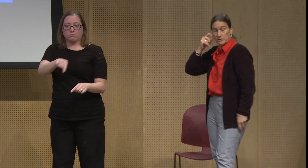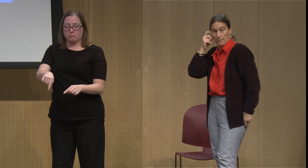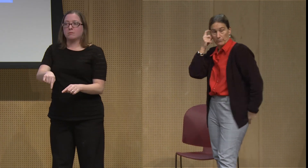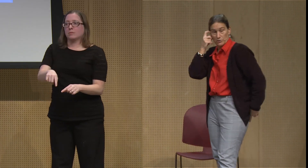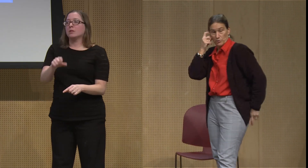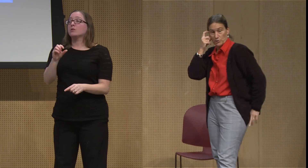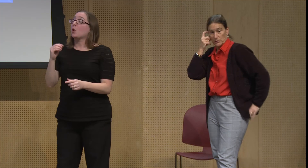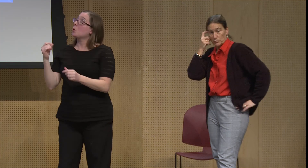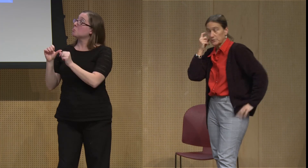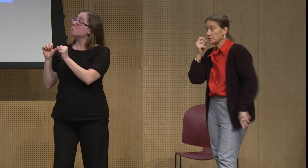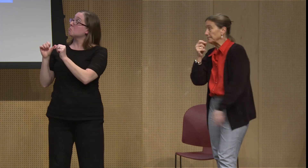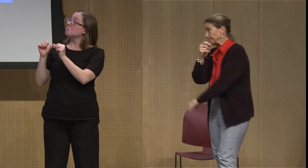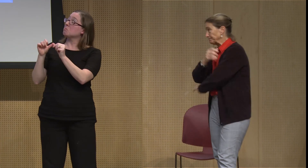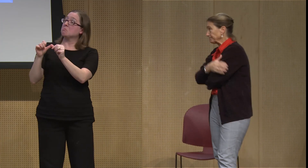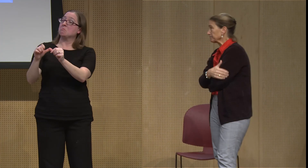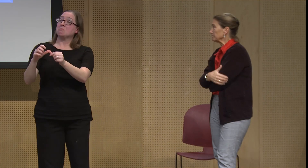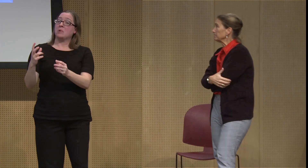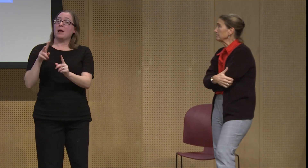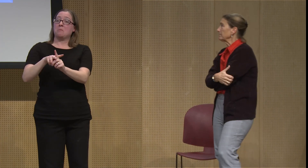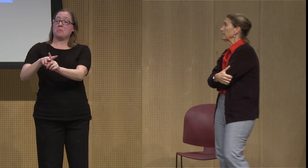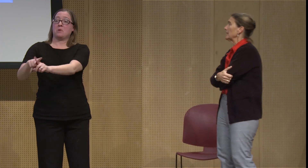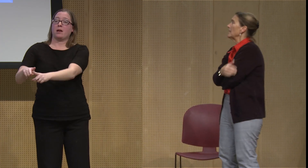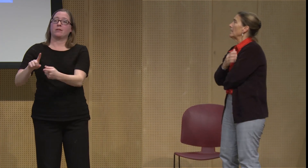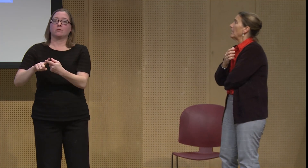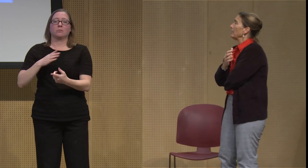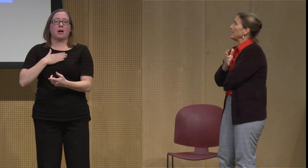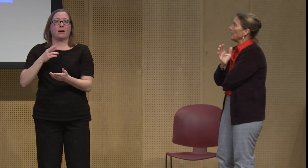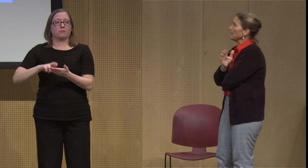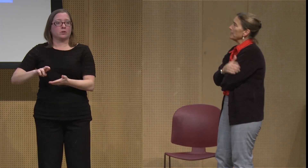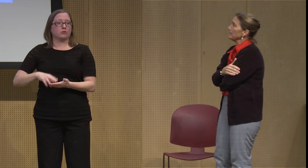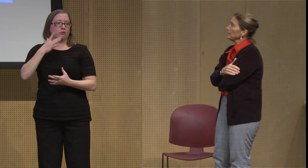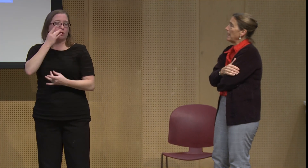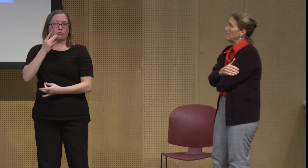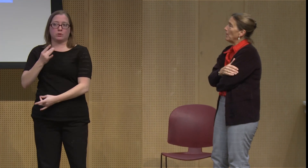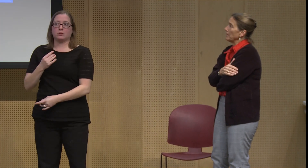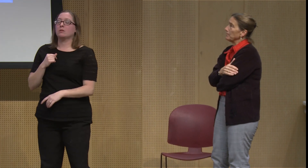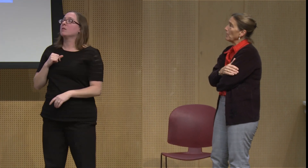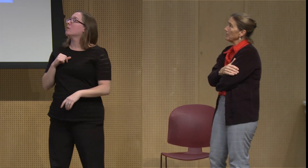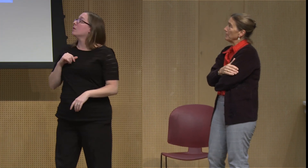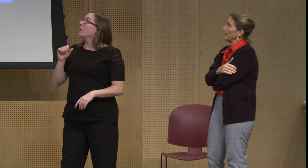UH, INTO MY RESEARCH INTEREST. THE OTHER PART OF PROGRAM EVALUATION